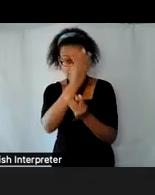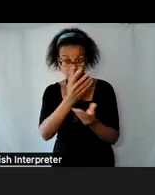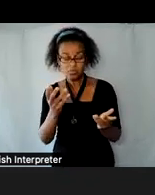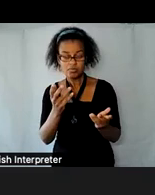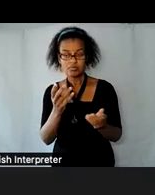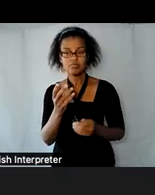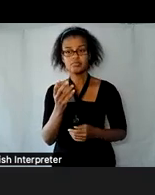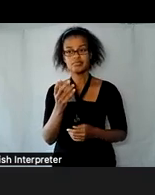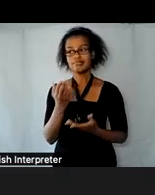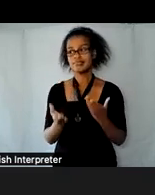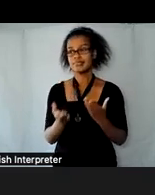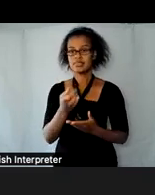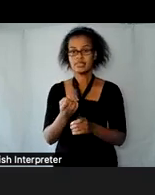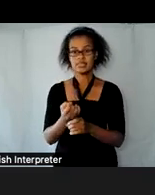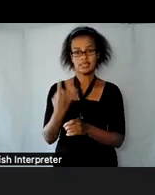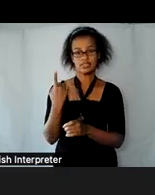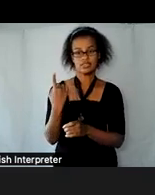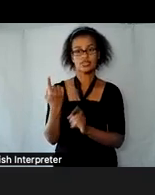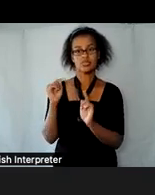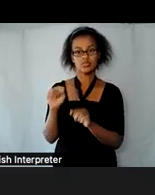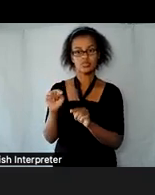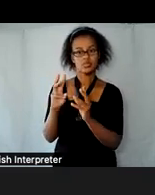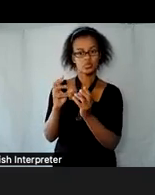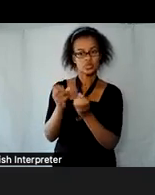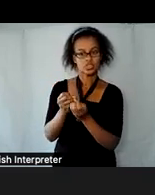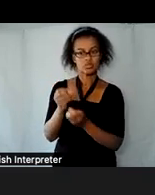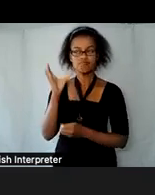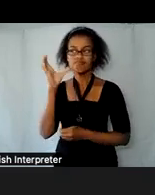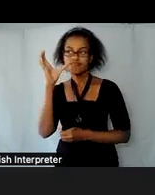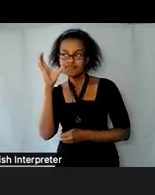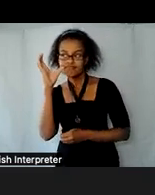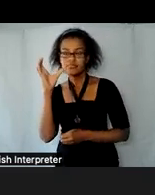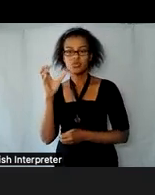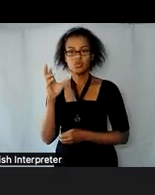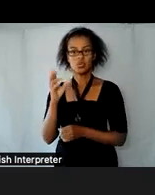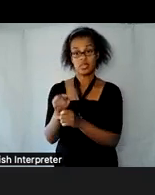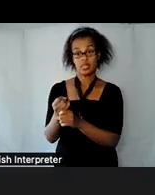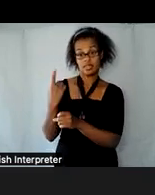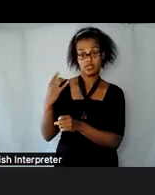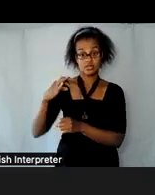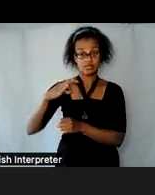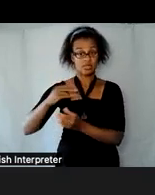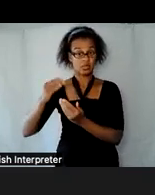or if you participated the program last year, you're likely not going to really learn much